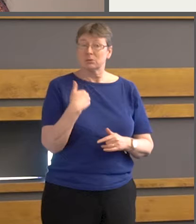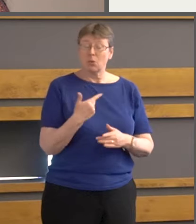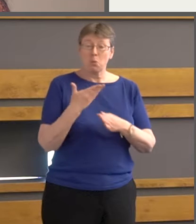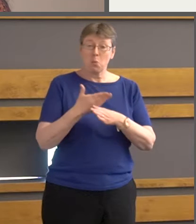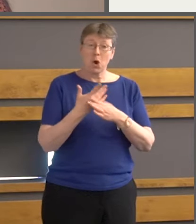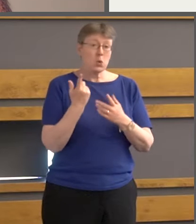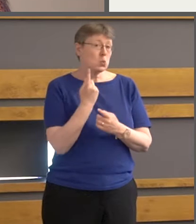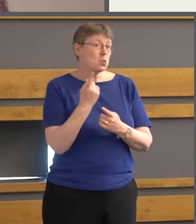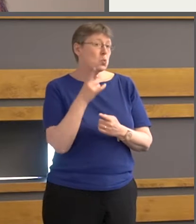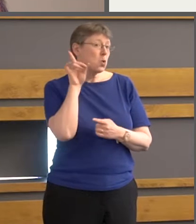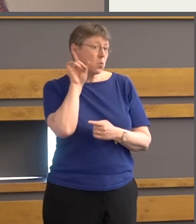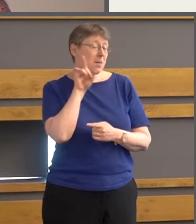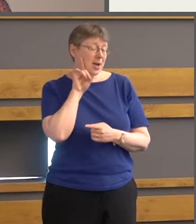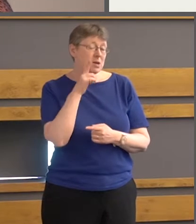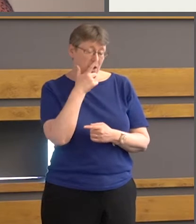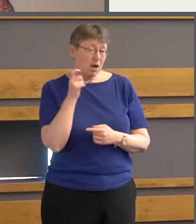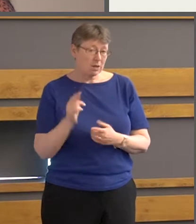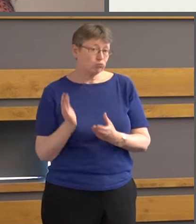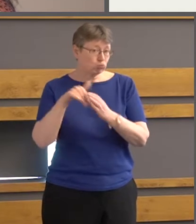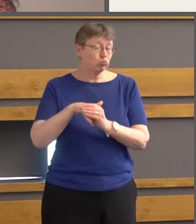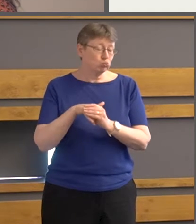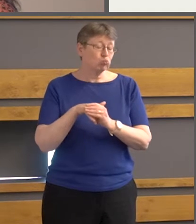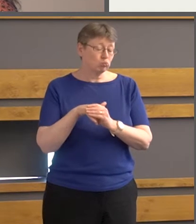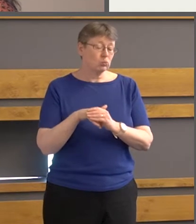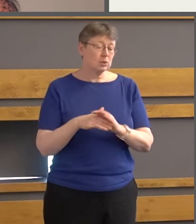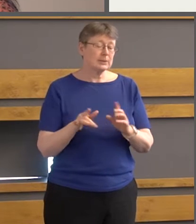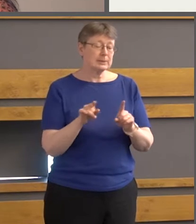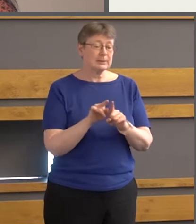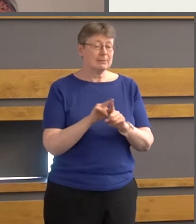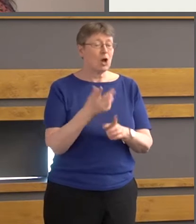they made up a large segment of the workforce alongside young boys,